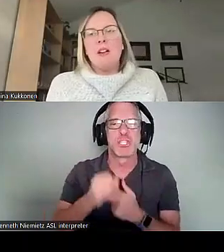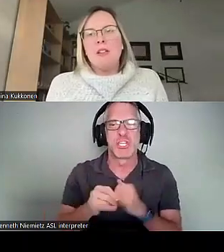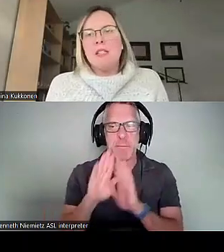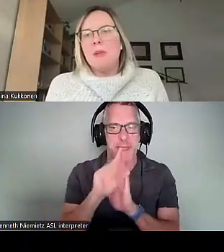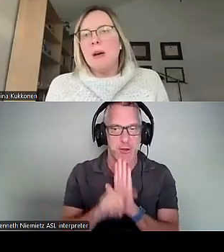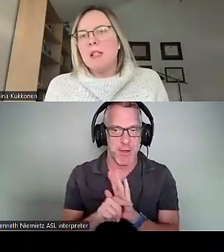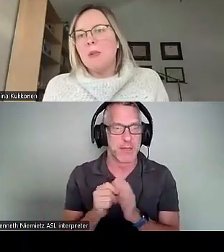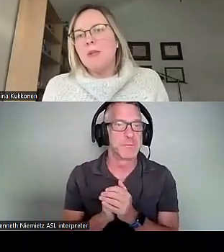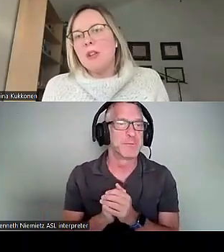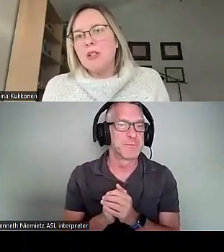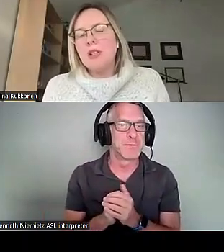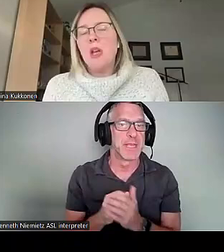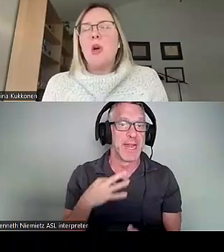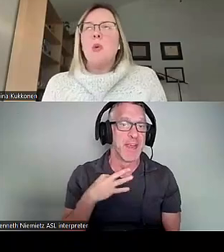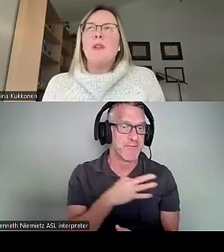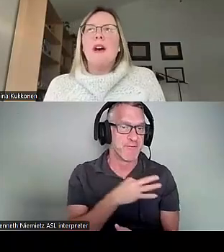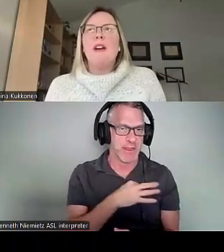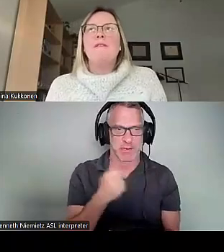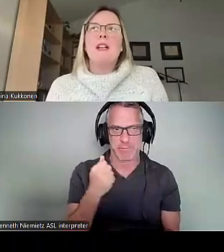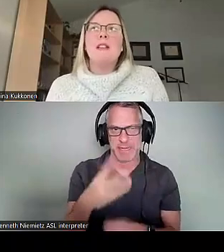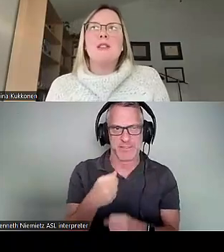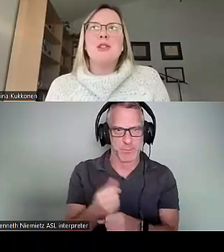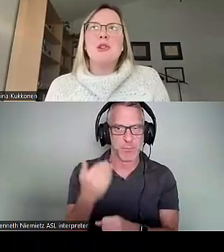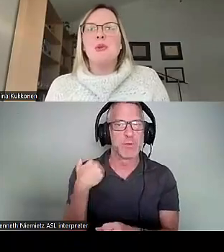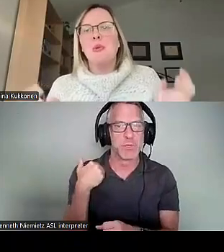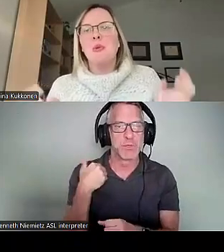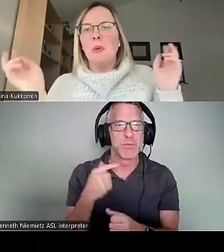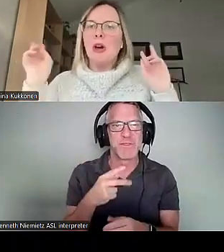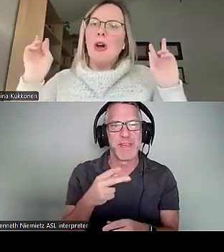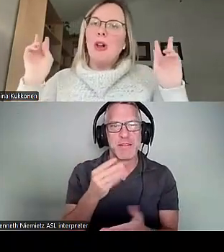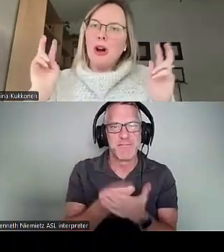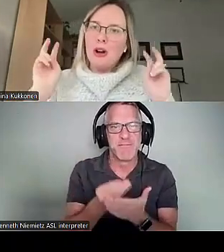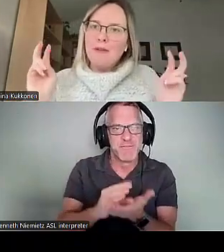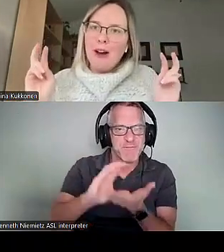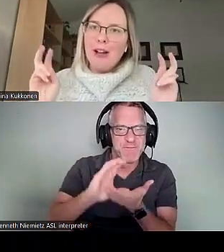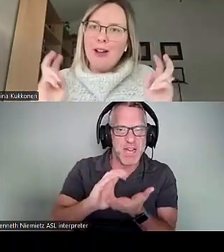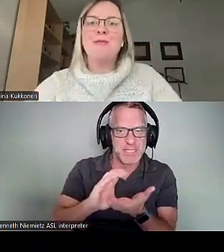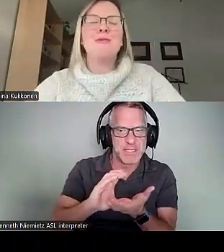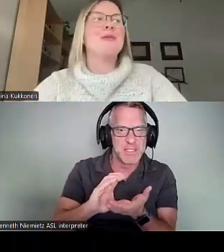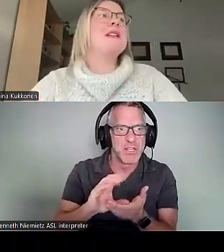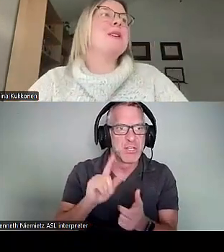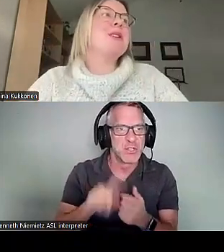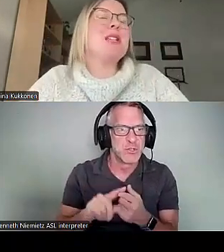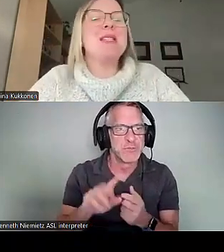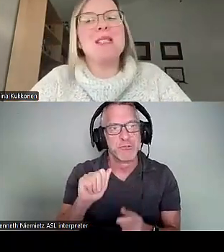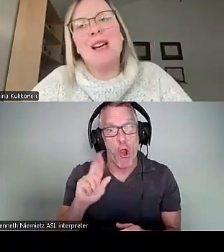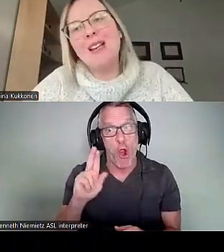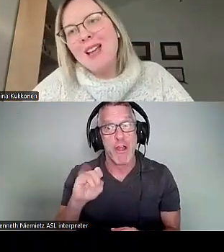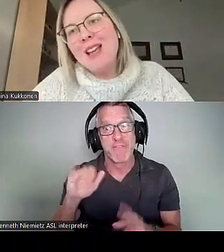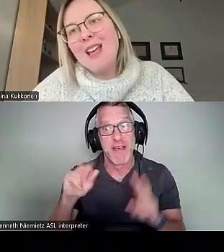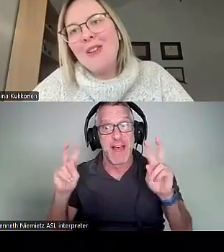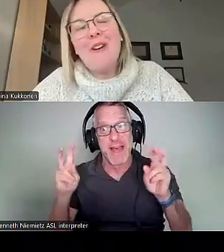faculty the past couple of years, we've had funds to what we call artify research that's done in the